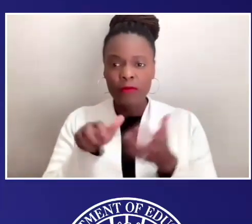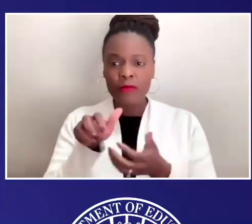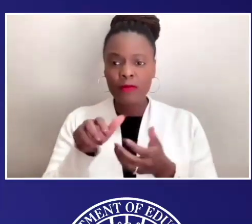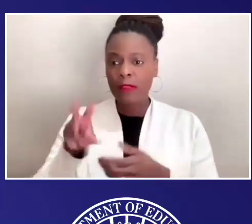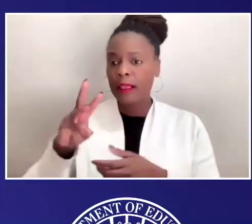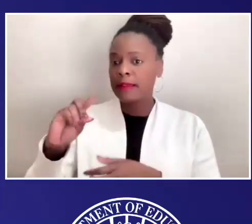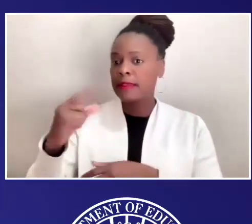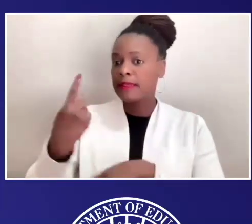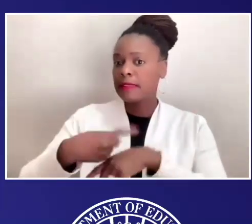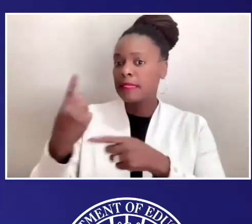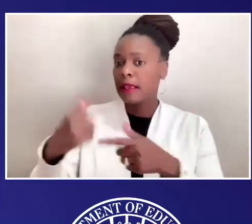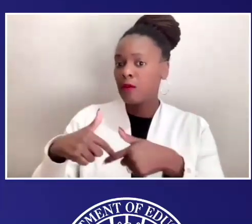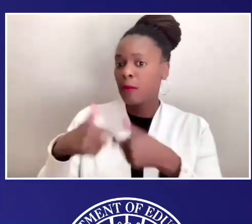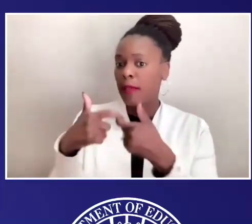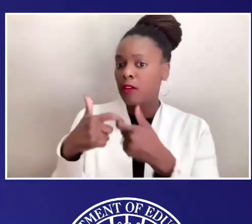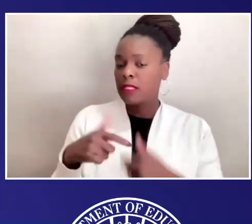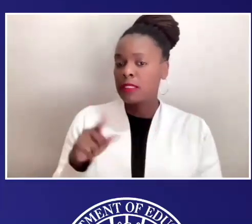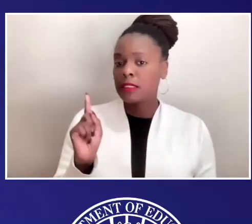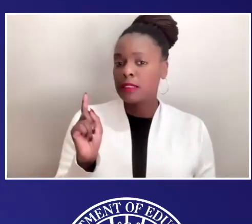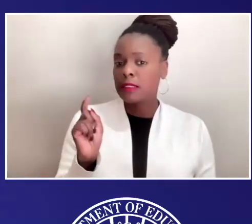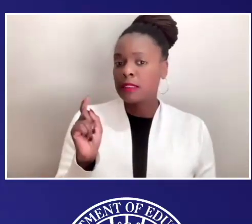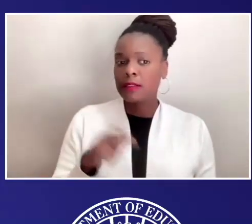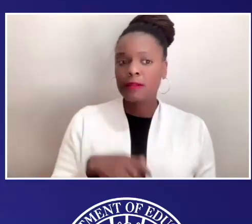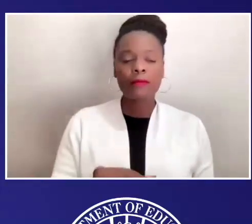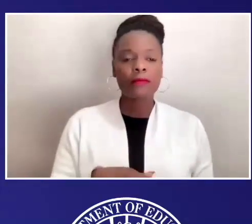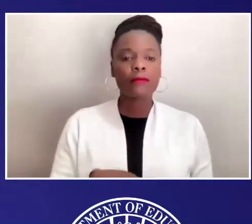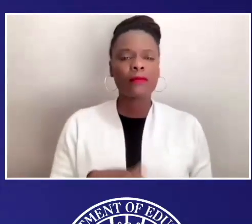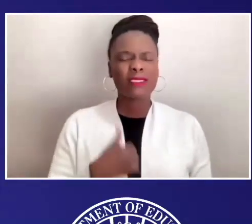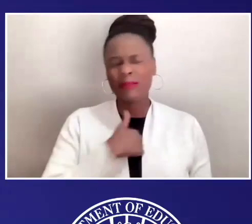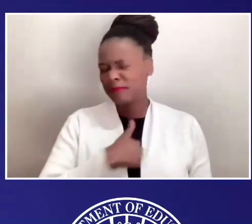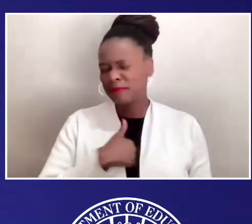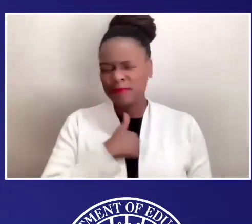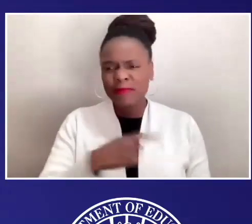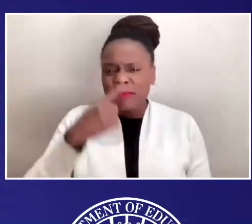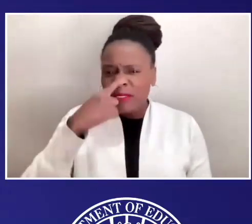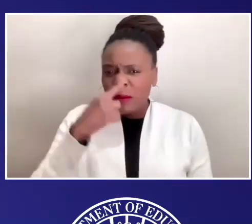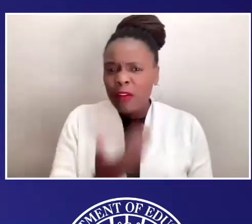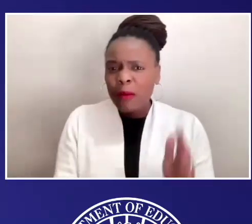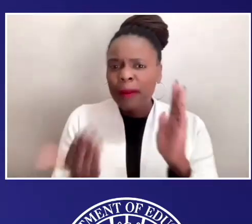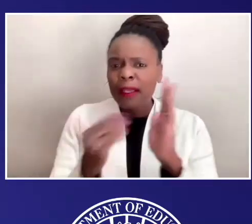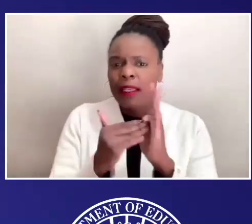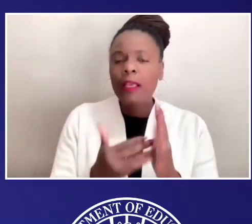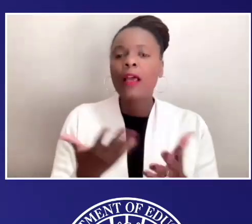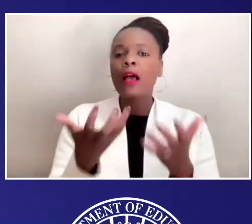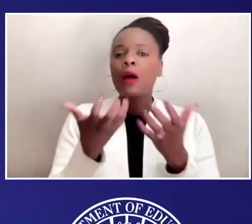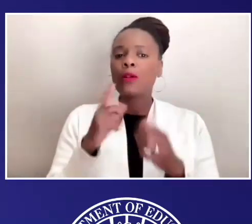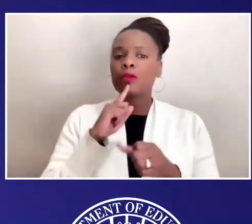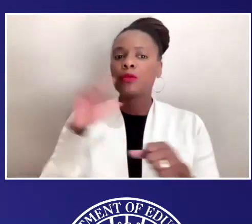Oh, sorry. I didn't see your -- I apologize, would you please repeat that? Yes. So I just wanted to confirm that I understood correctly what Alex asked you